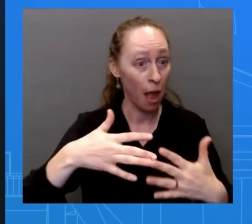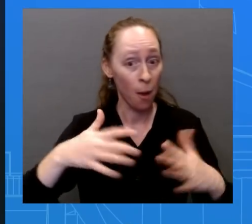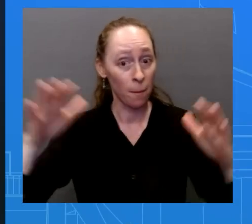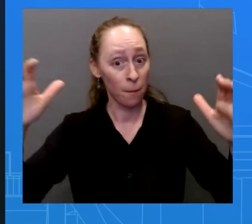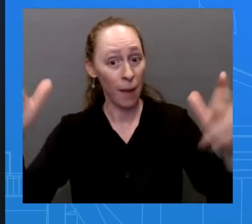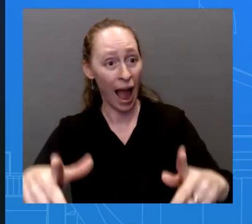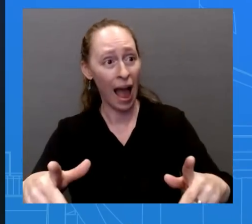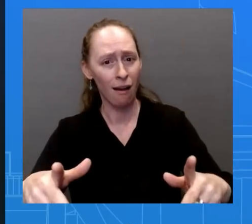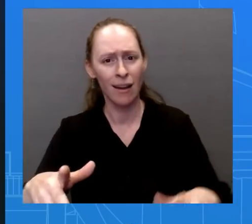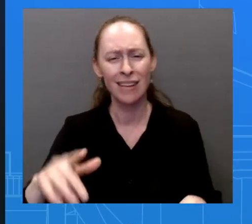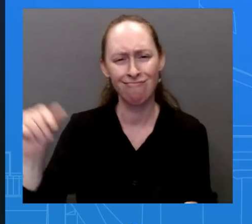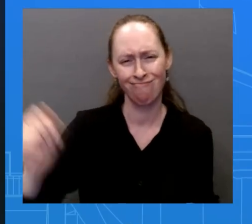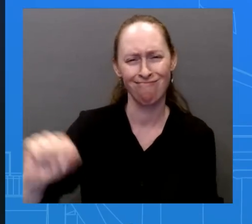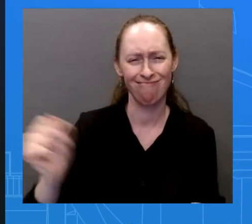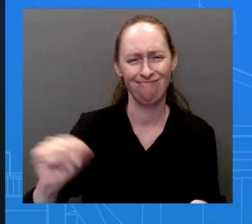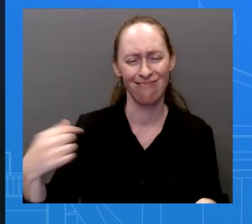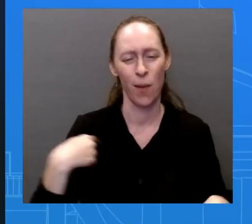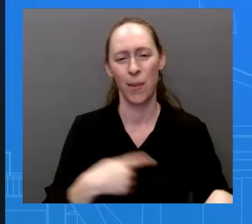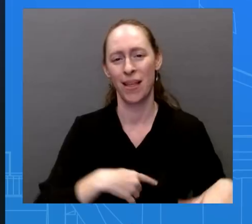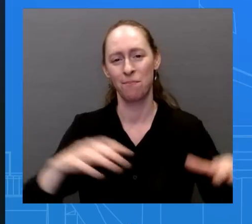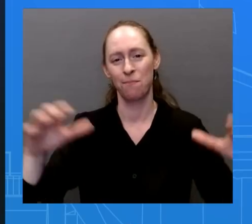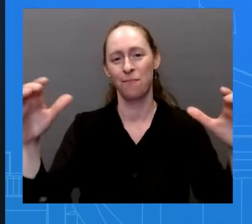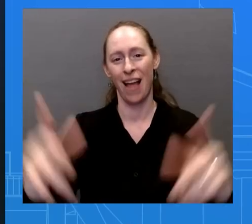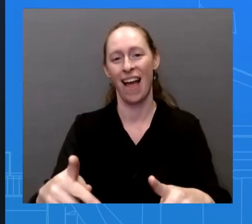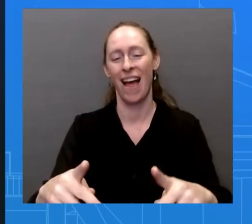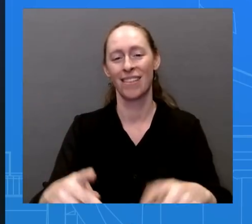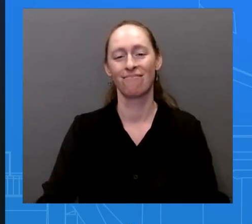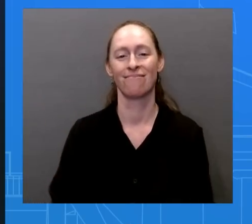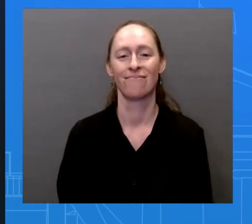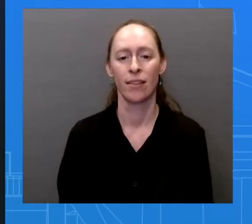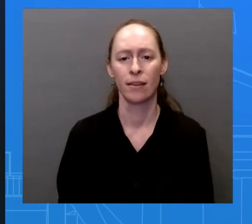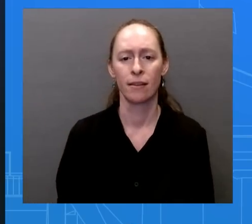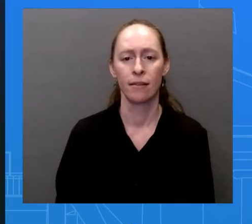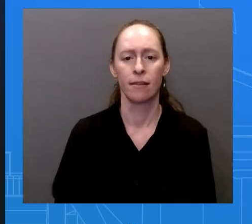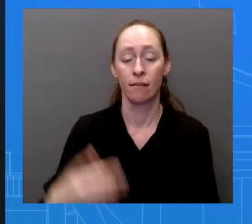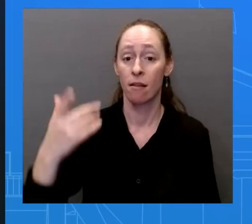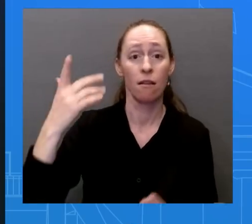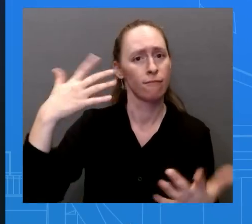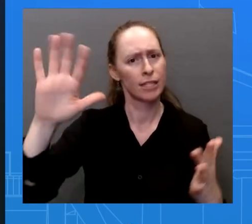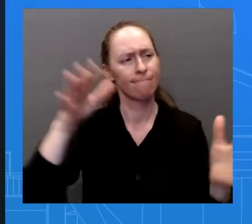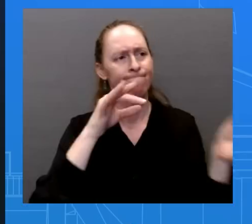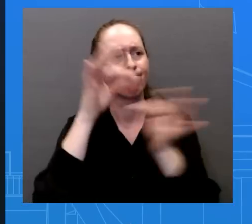He's done that face to face, on the phone in the Oval, again, like he did today with the G7 leaders;